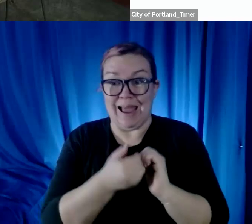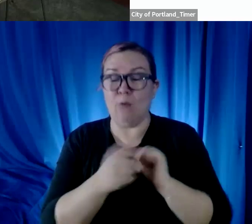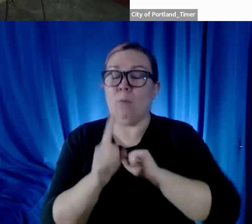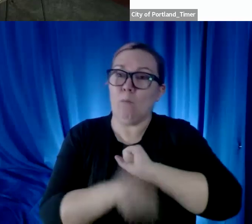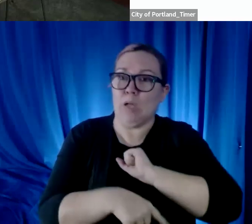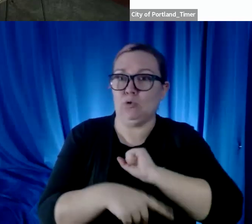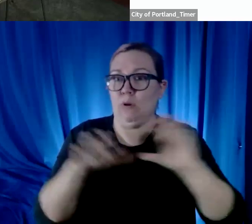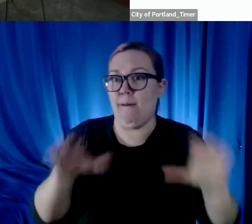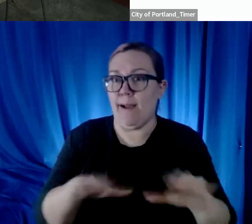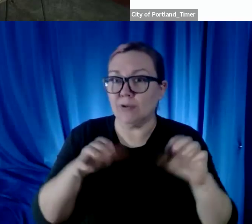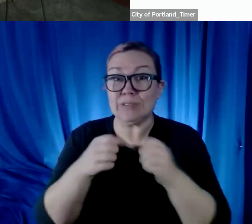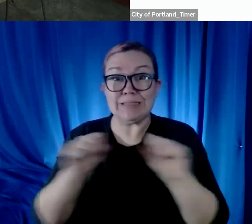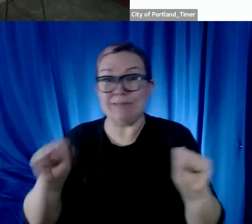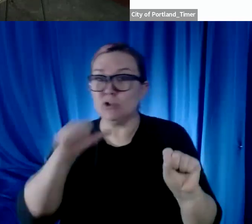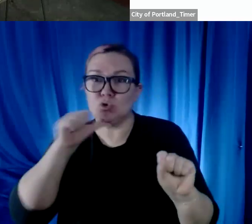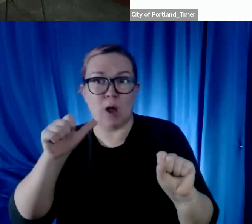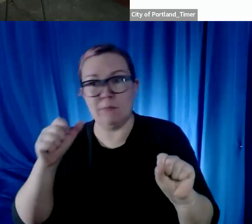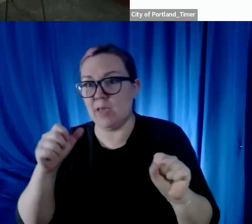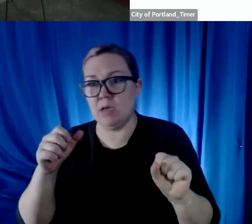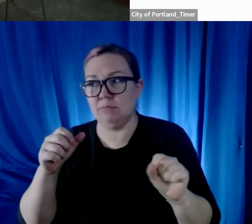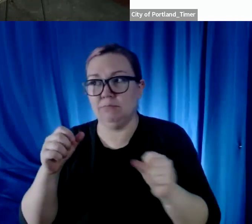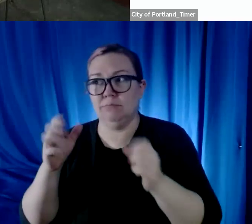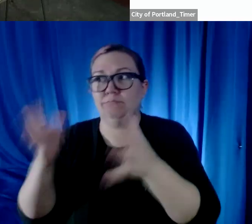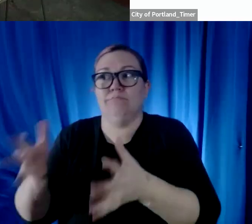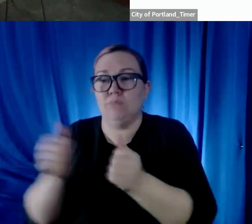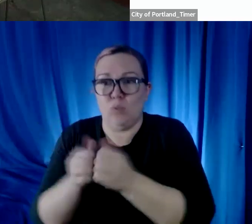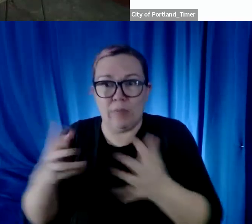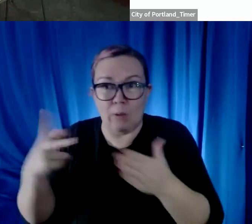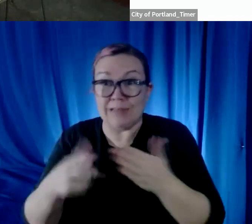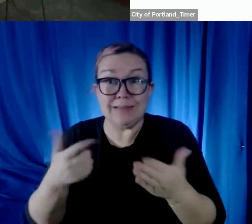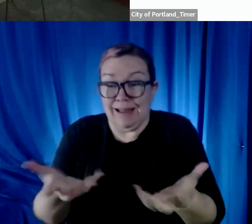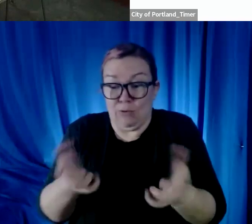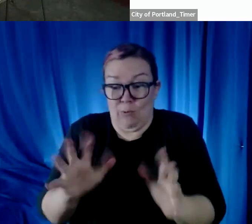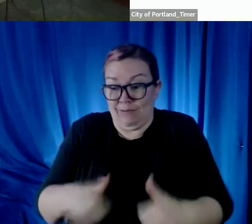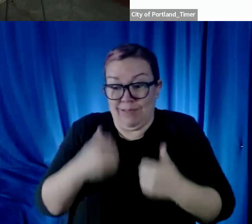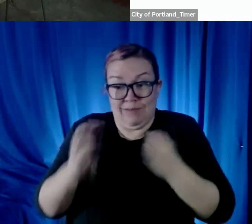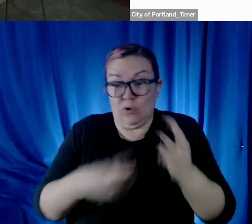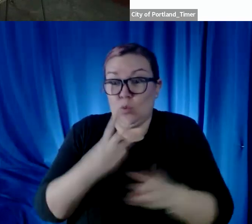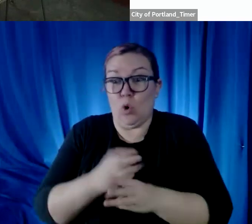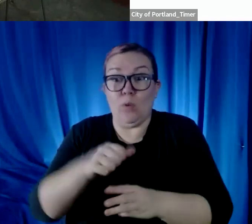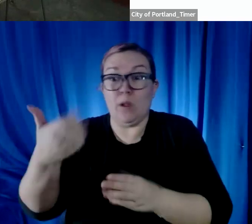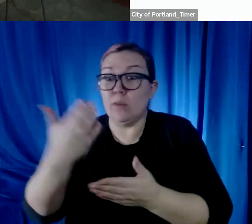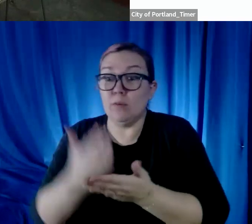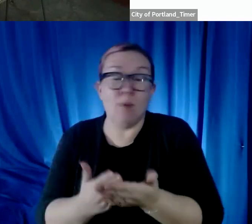Safety should not be immune to cuts. I don't want to live in a world where we let every other part of the city slowly crumble.